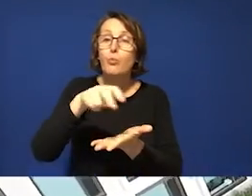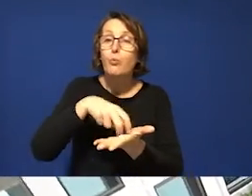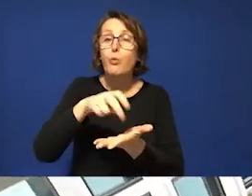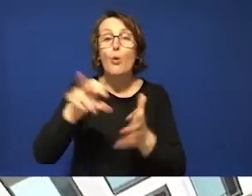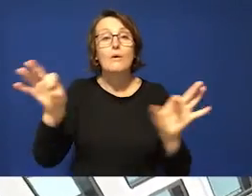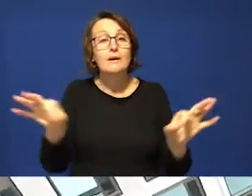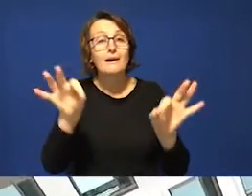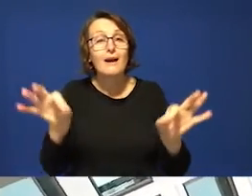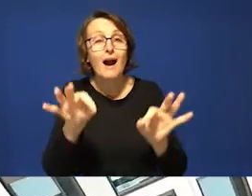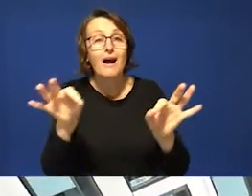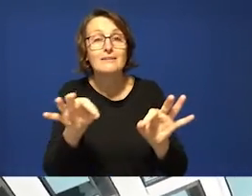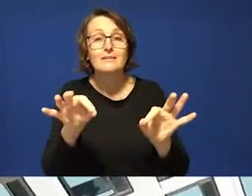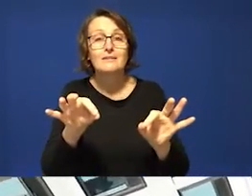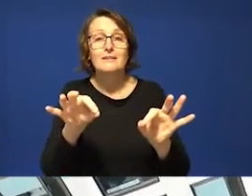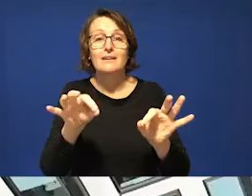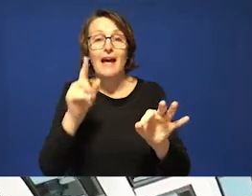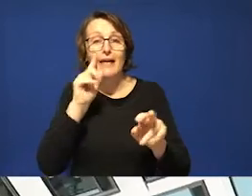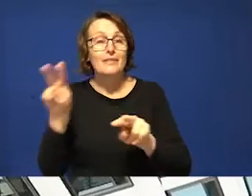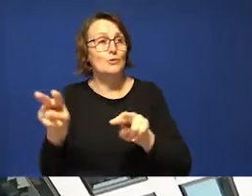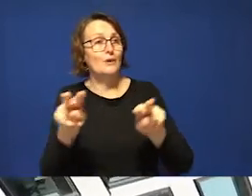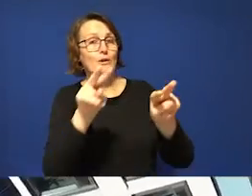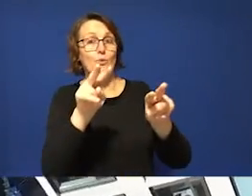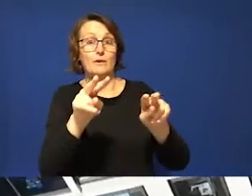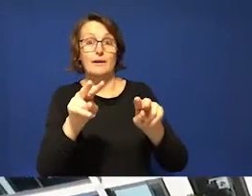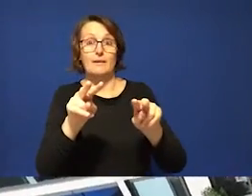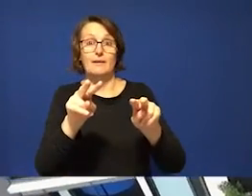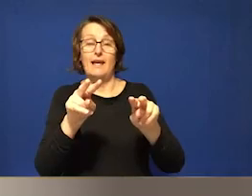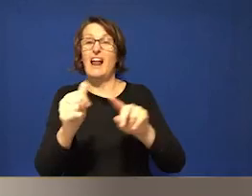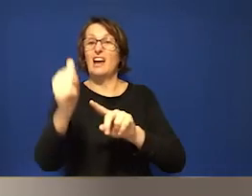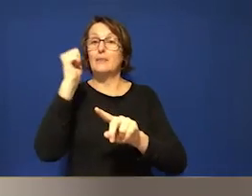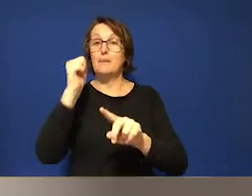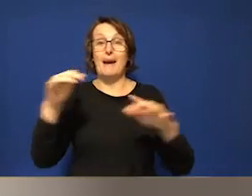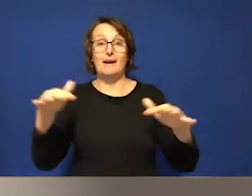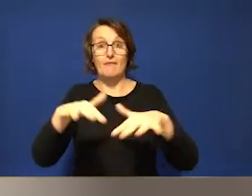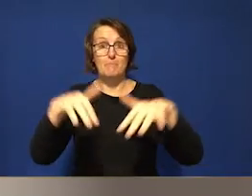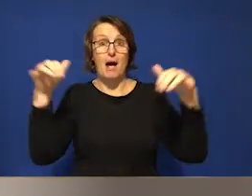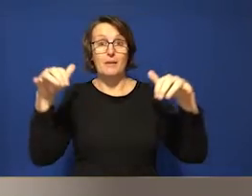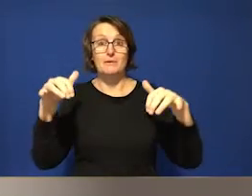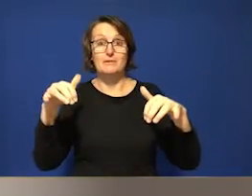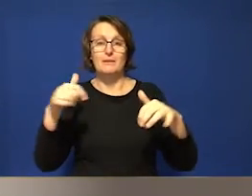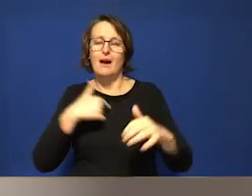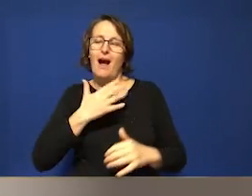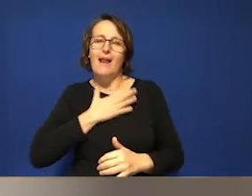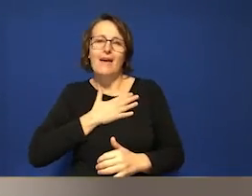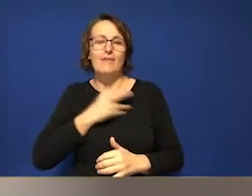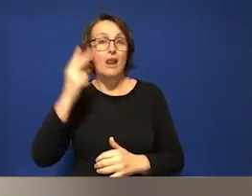and looking back towards the back of parliament and I really do love the library wing, the East wing.